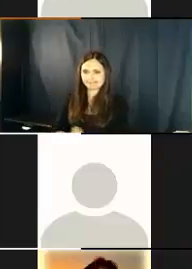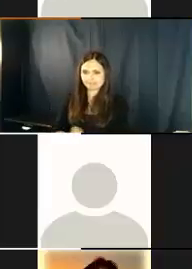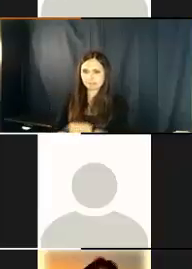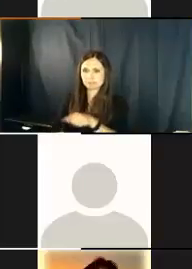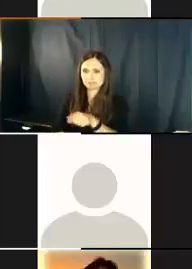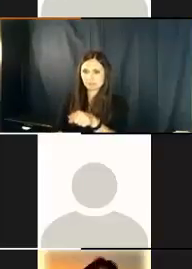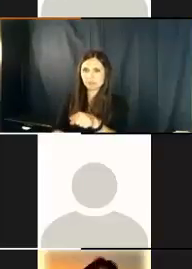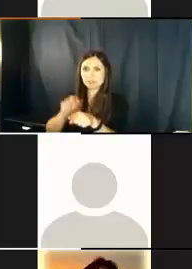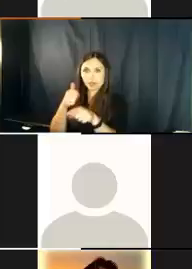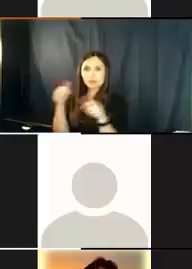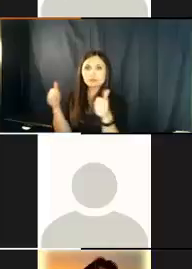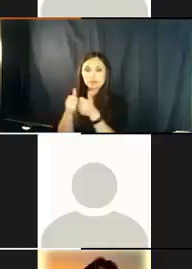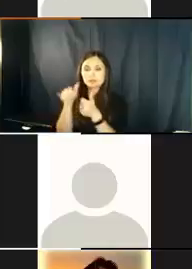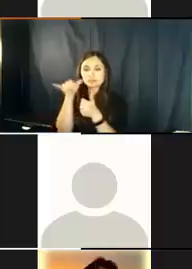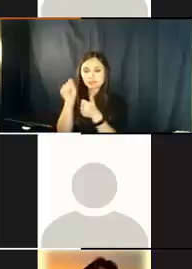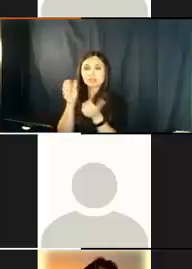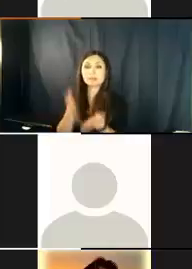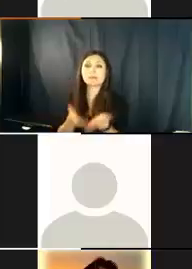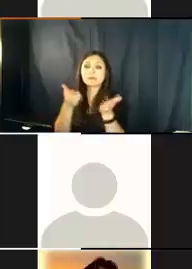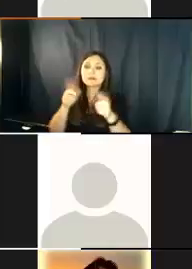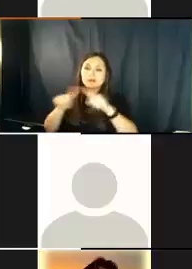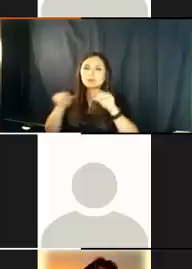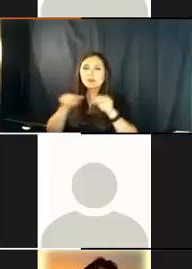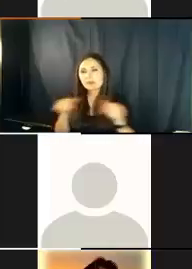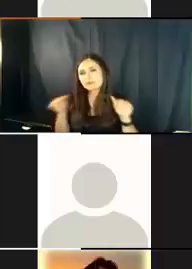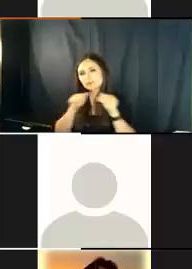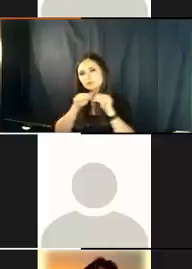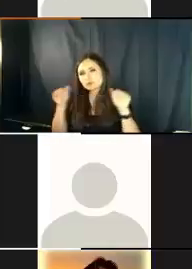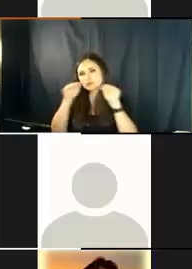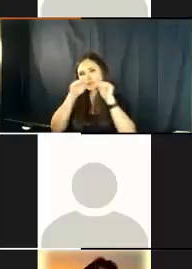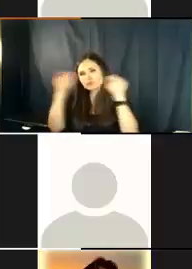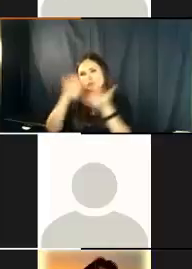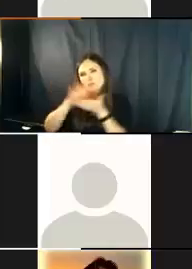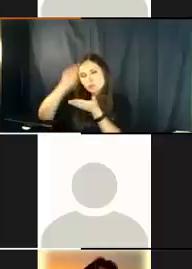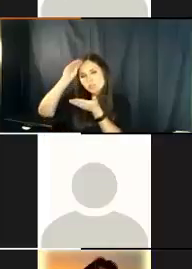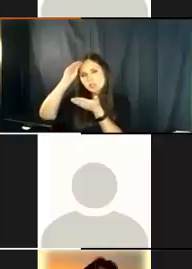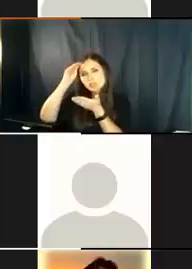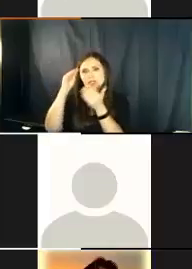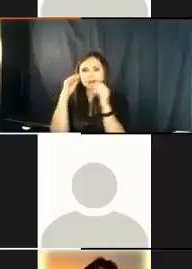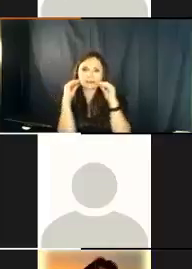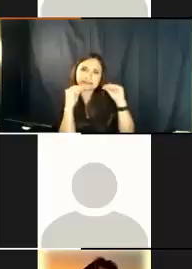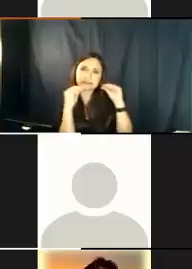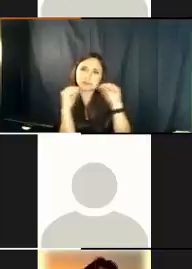Another challenge is providing different levels of learning to teach something that's a more difficult concept.